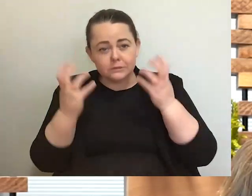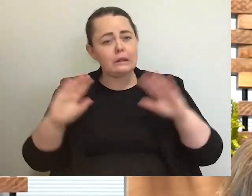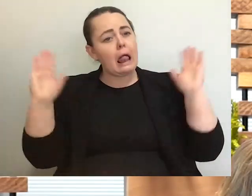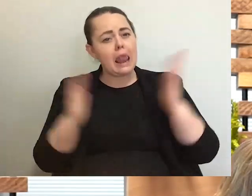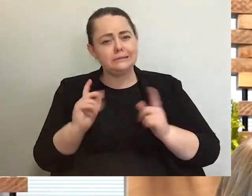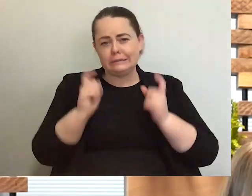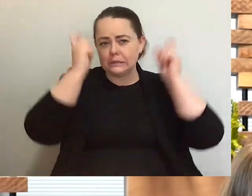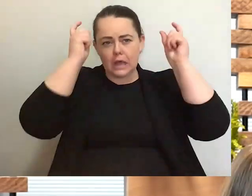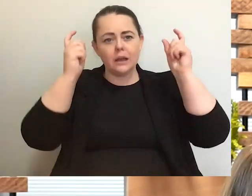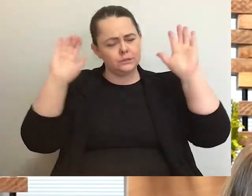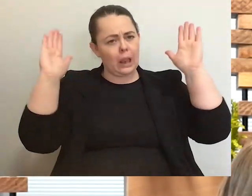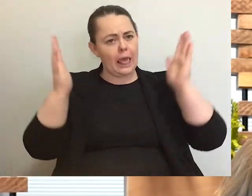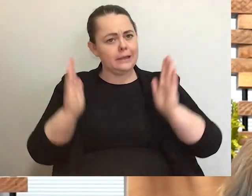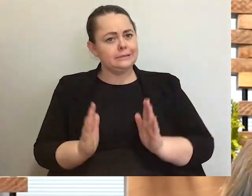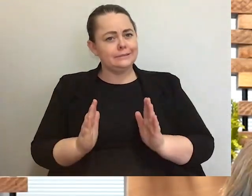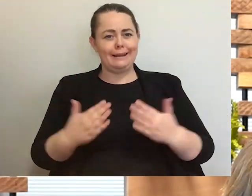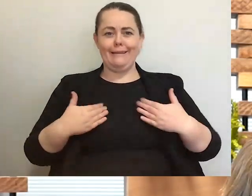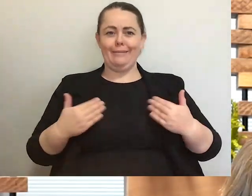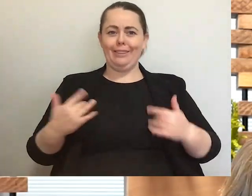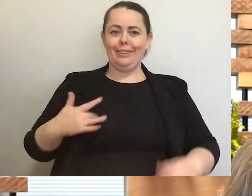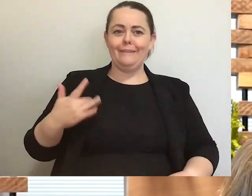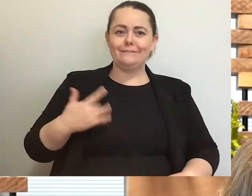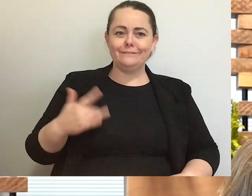general healthy living and healthy lifestyle